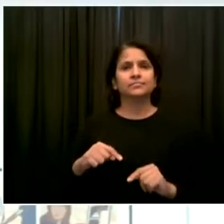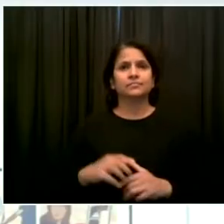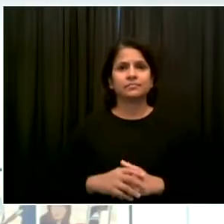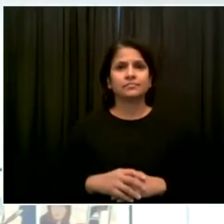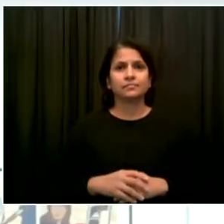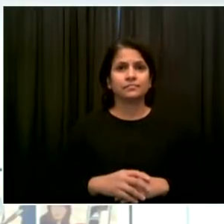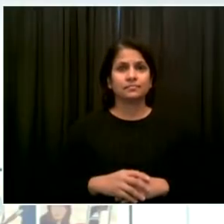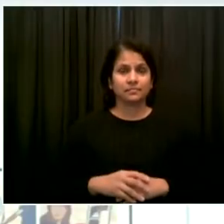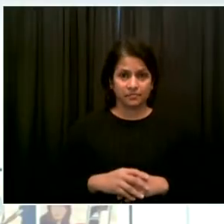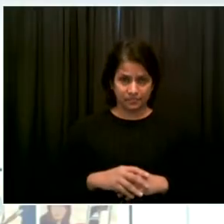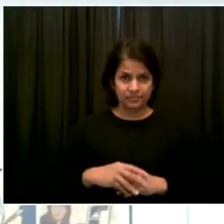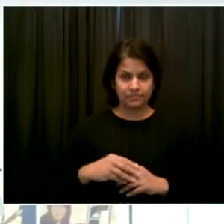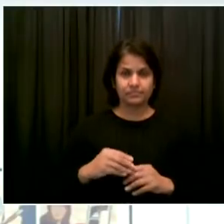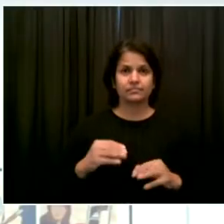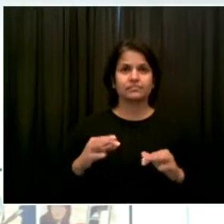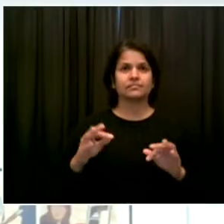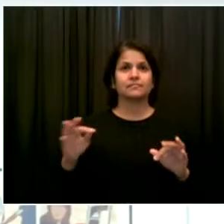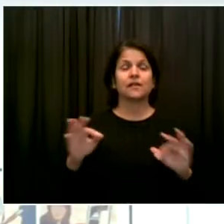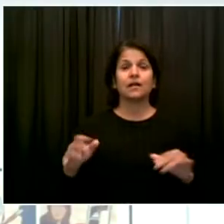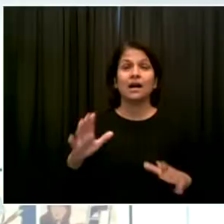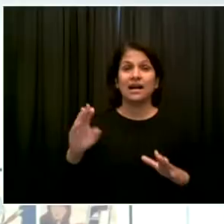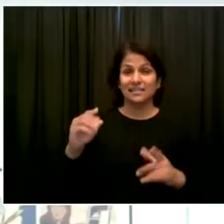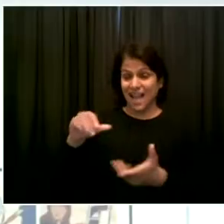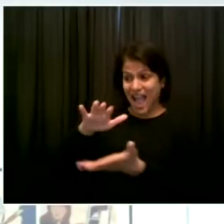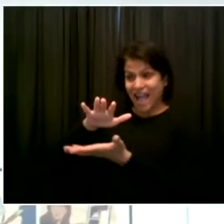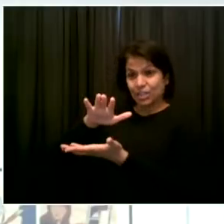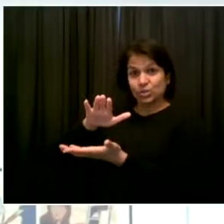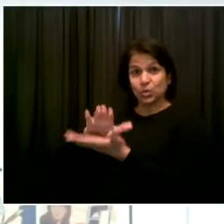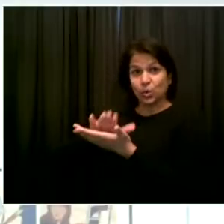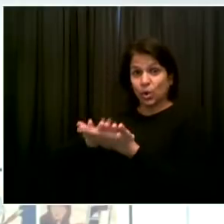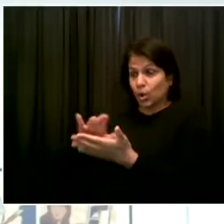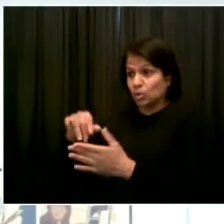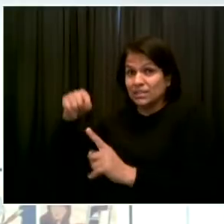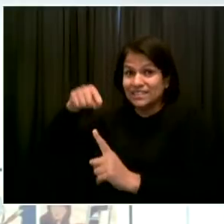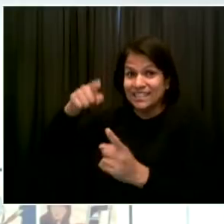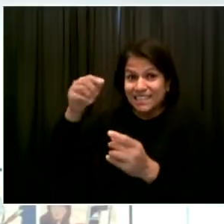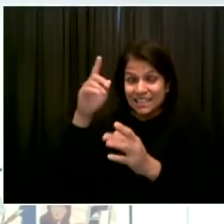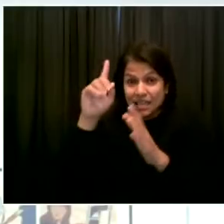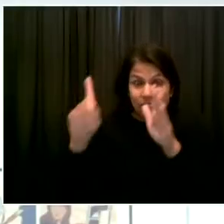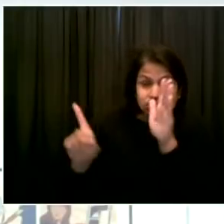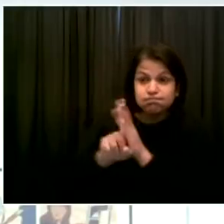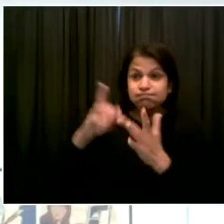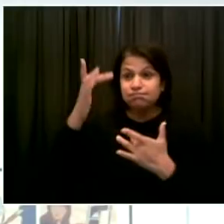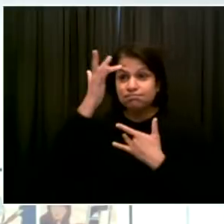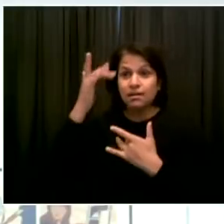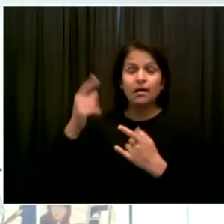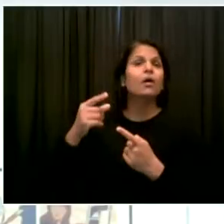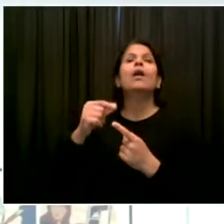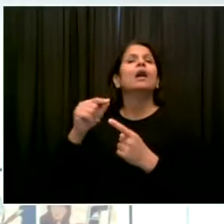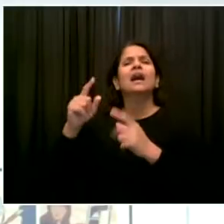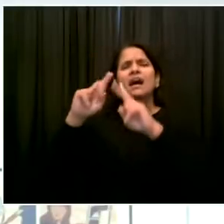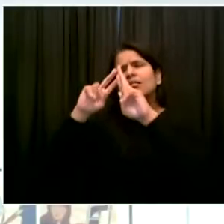DESCRIBED. LET ME BACK UP. LET ME EXPLAIN, ANY TIME THERE ARE CASES ASSOCIATED WITH